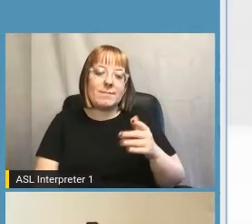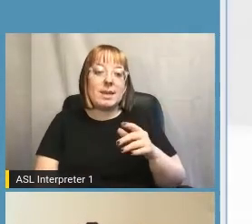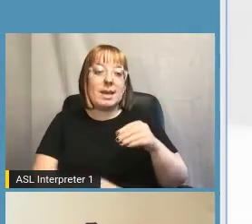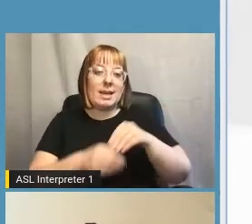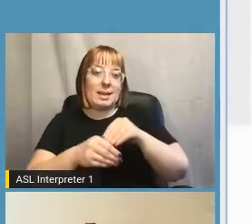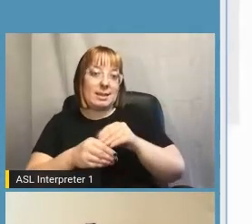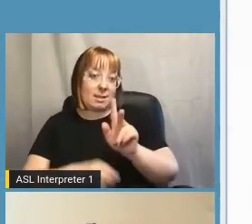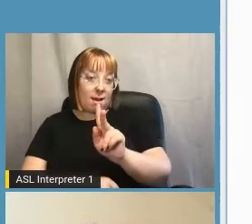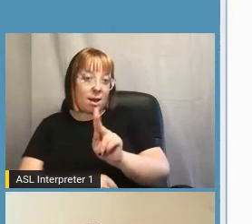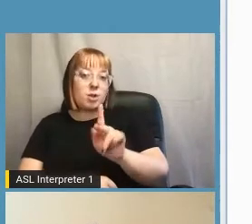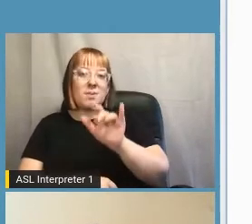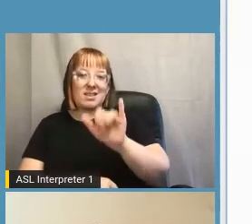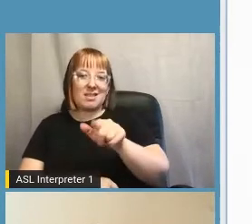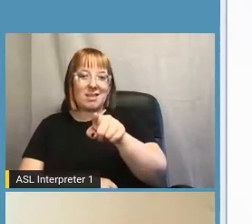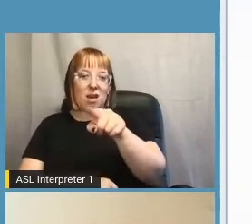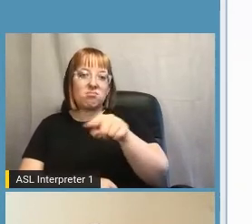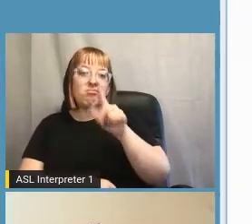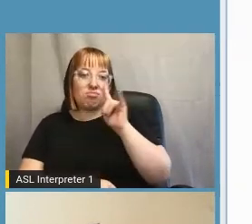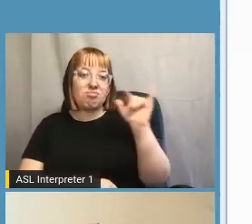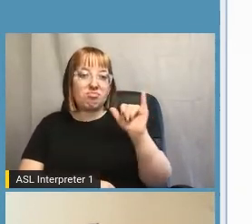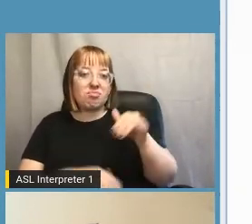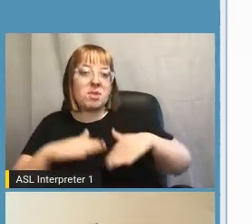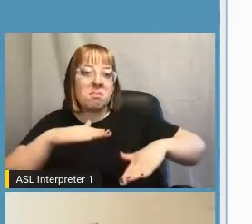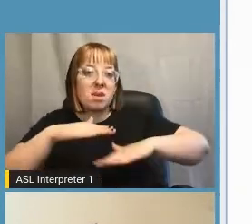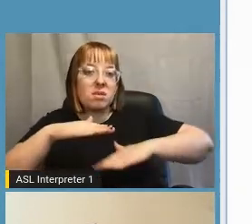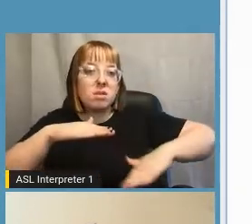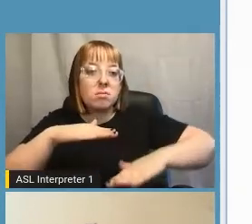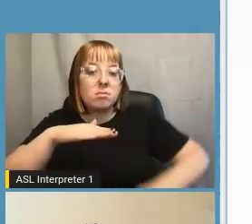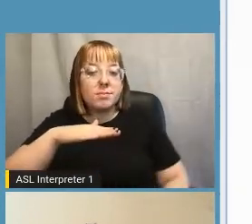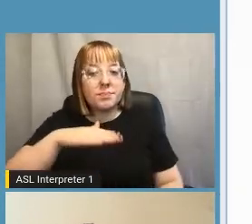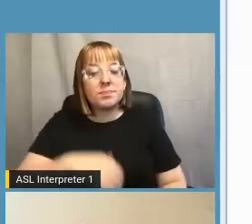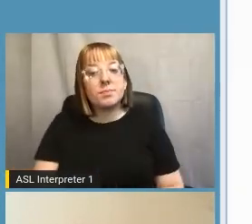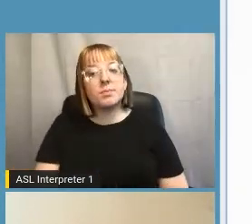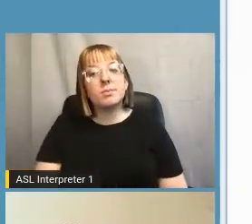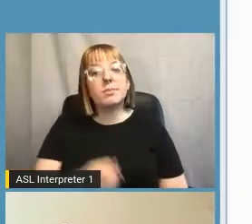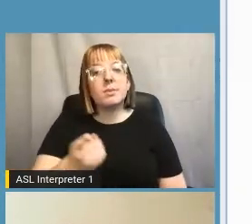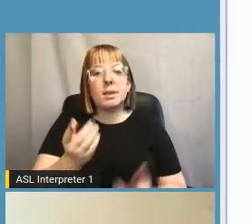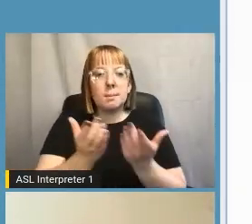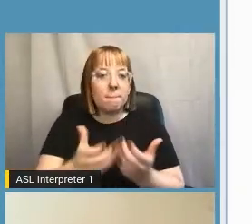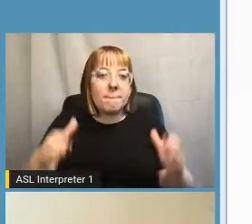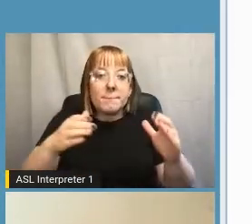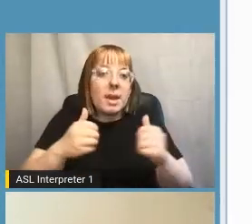same thing for here um this is a you know basket with apples you know